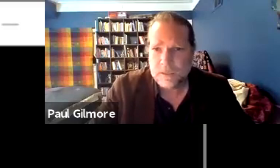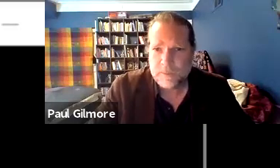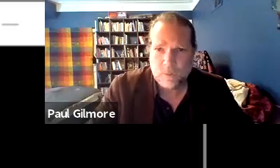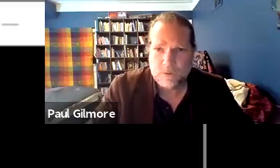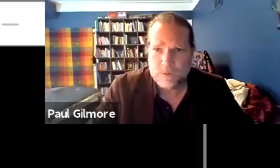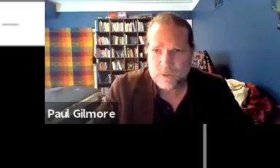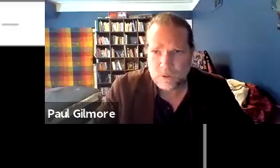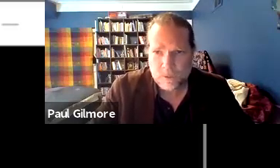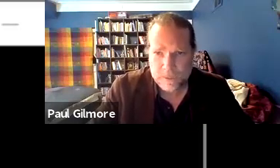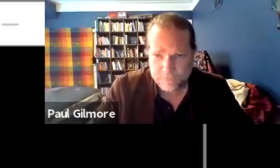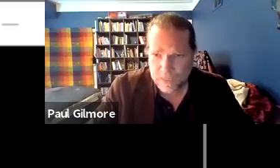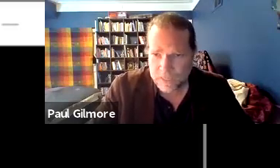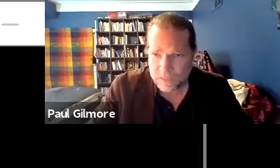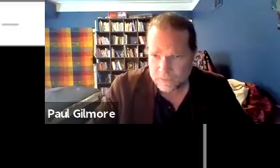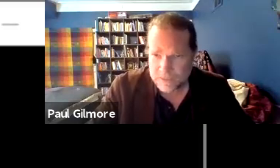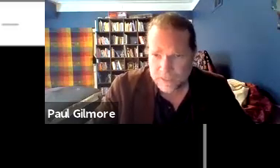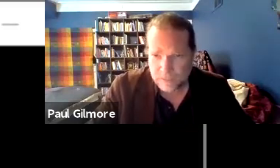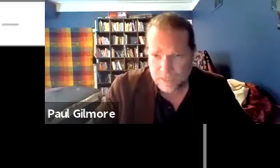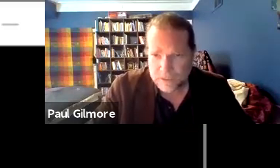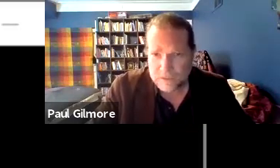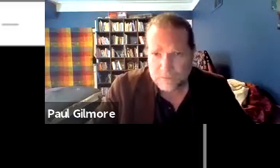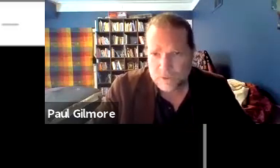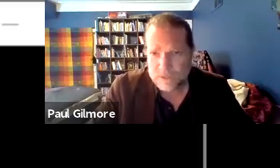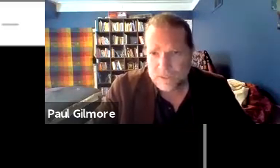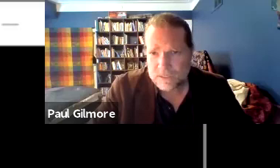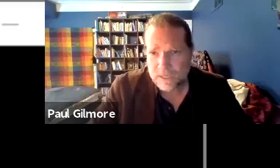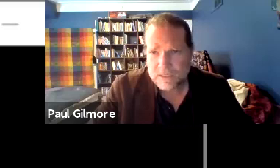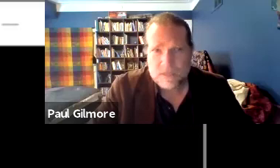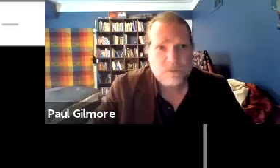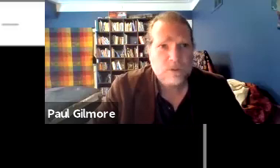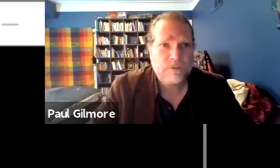little bit more soberly. This said, I'm not going to treat this like it's some sort of